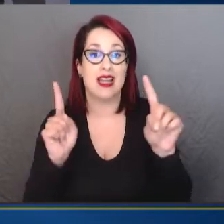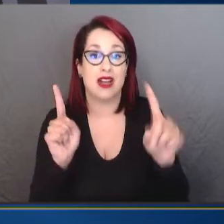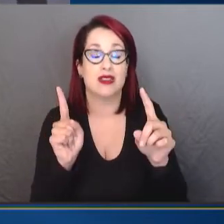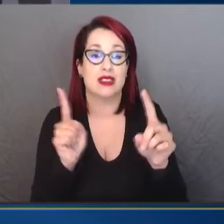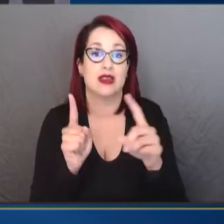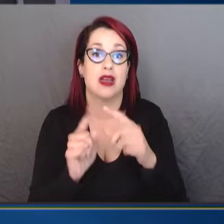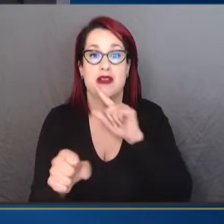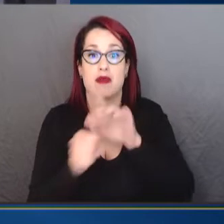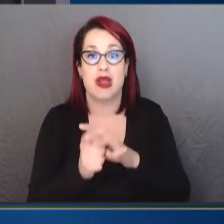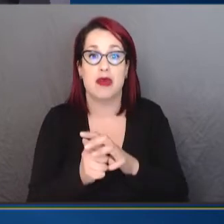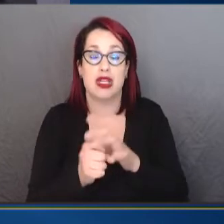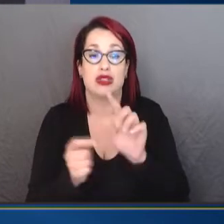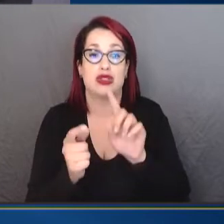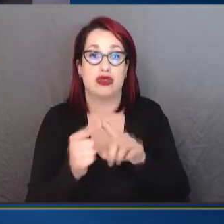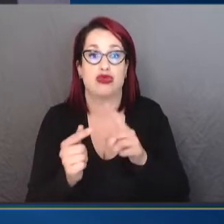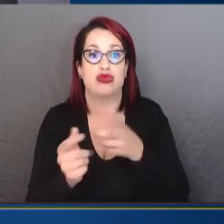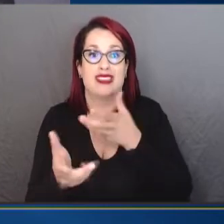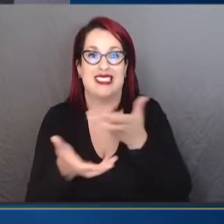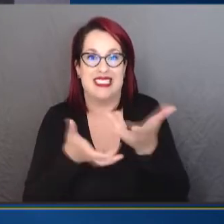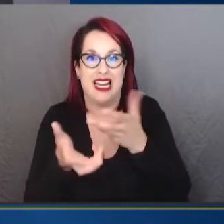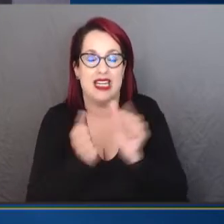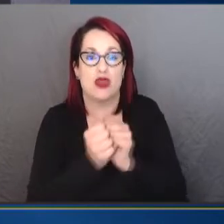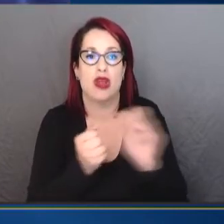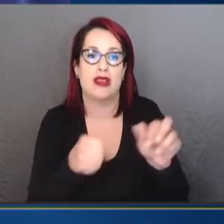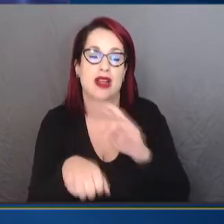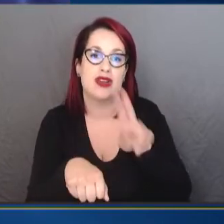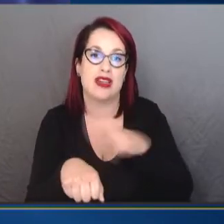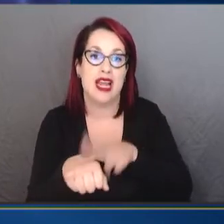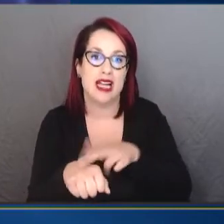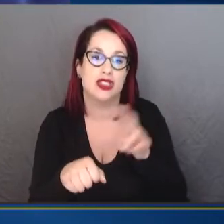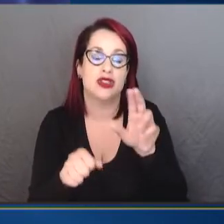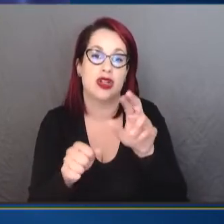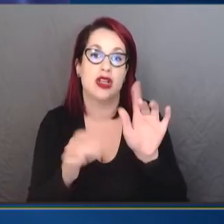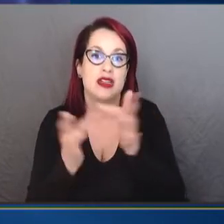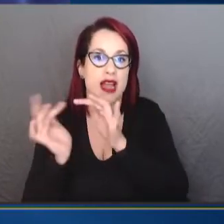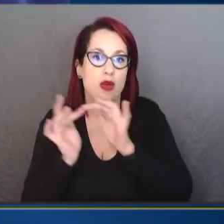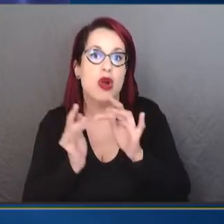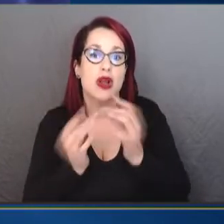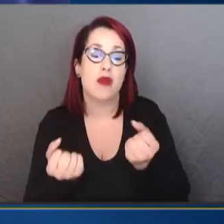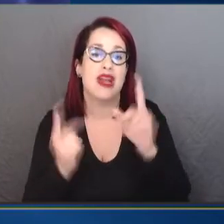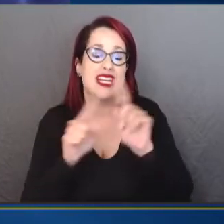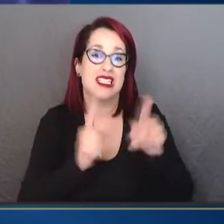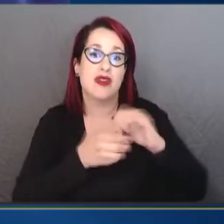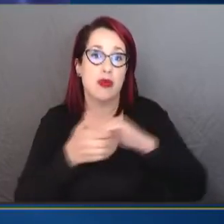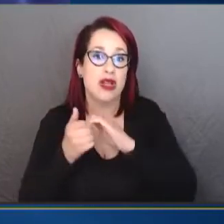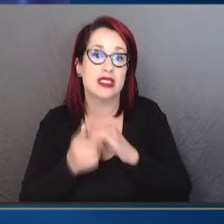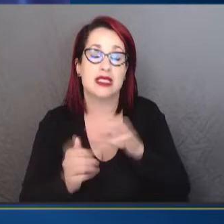network, multi-sector partners, federal agencies, and policymakers to address mental health needs.